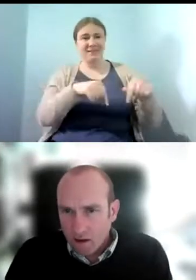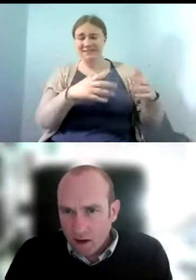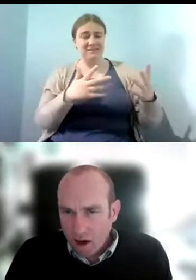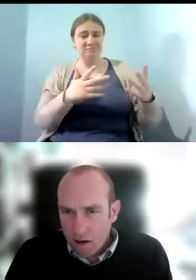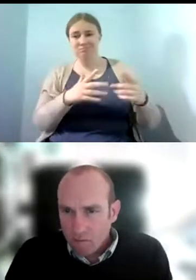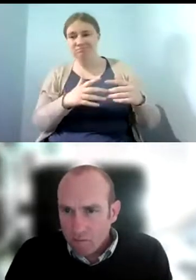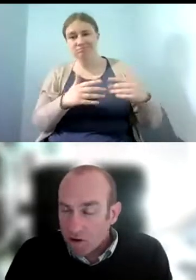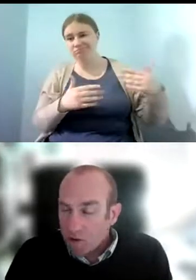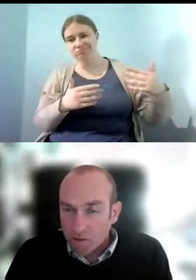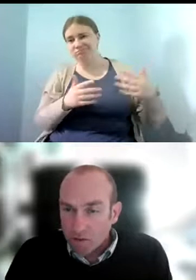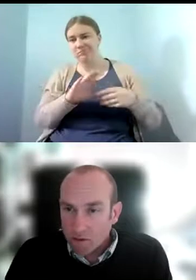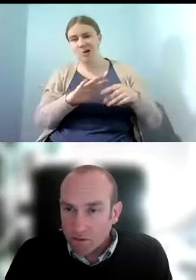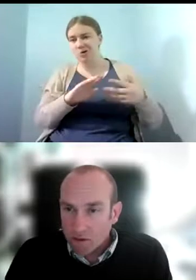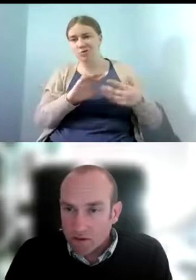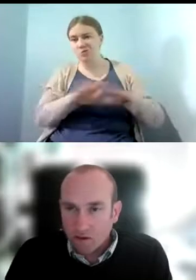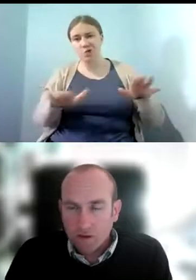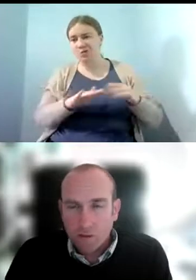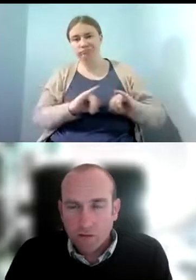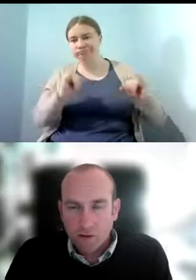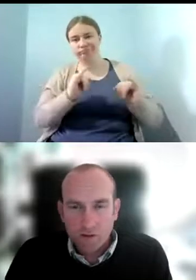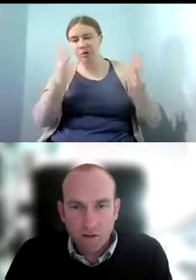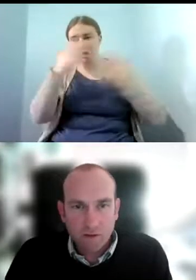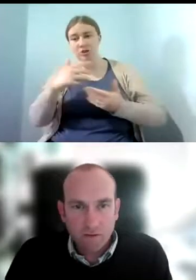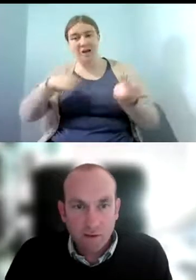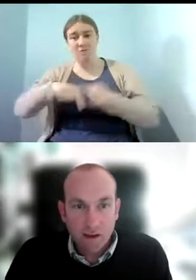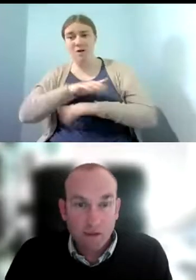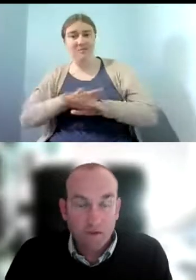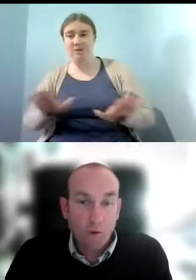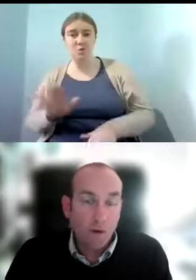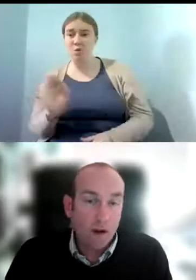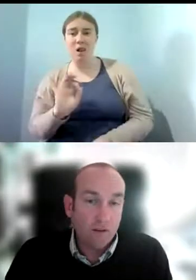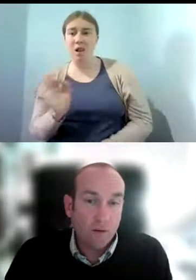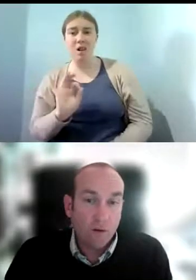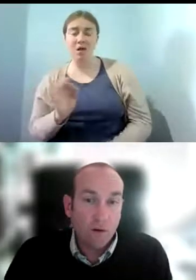um but no it wasn't it wasn't a concern at all for us for either for the works or or